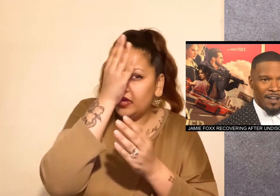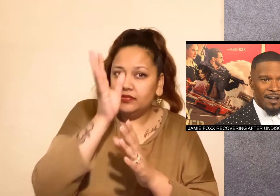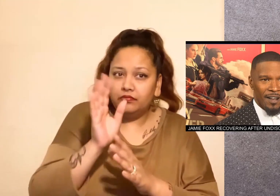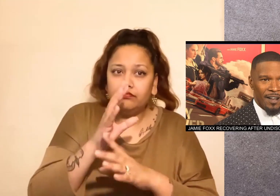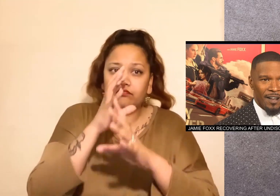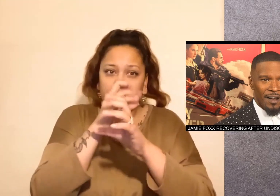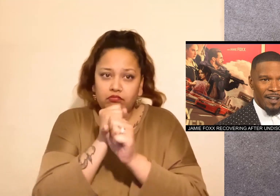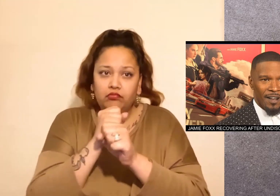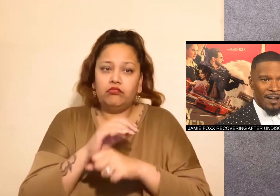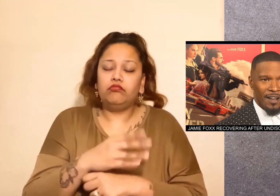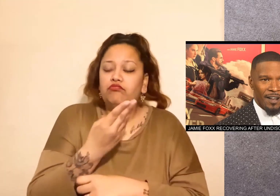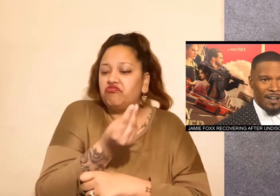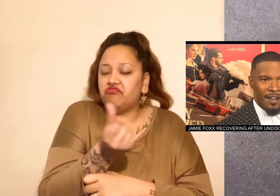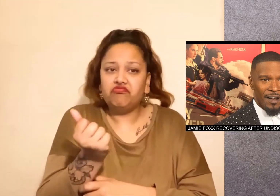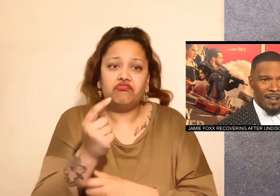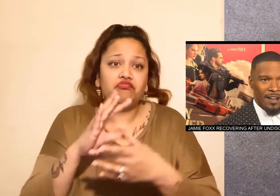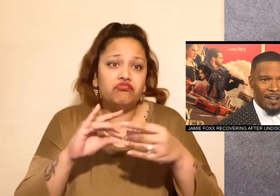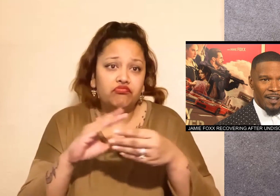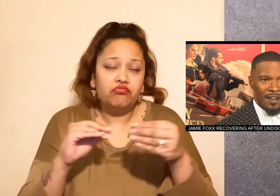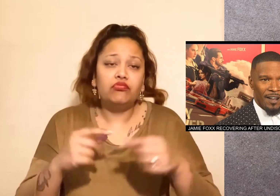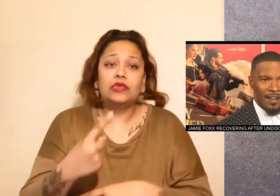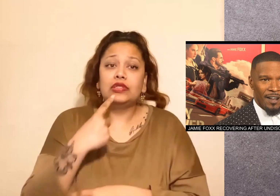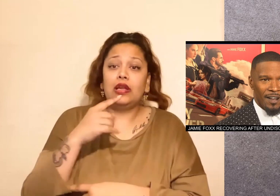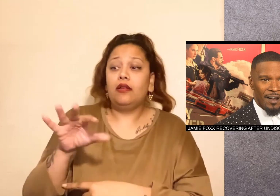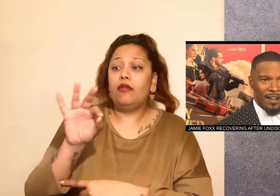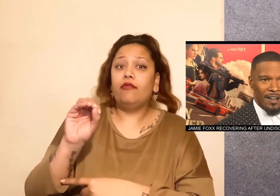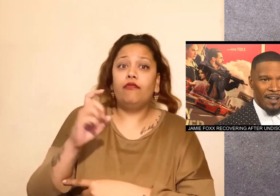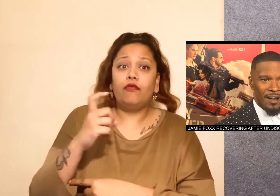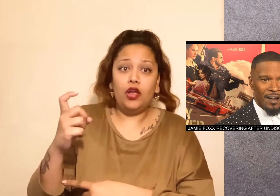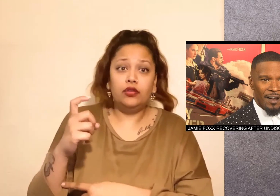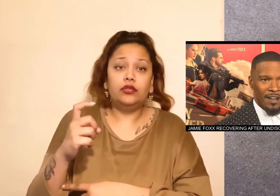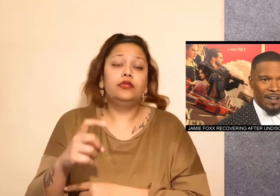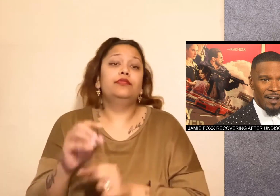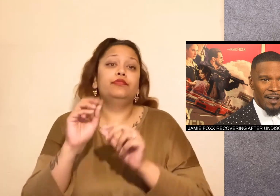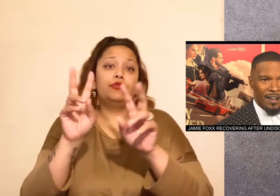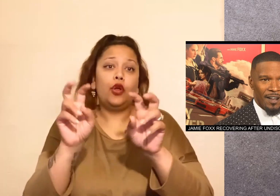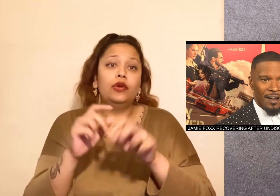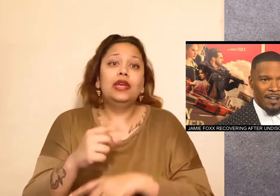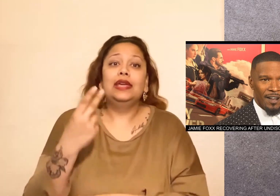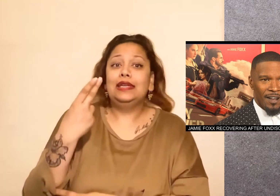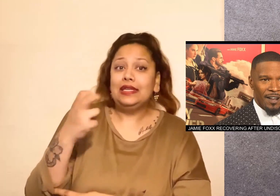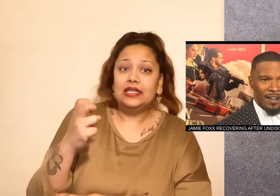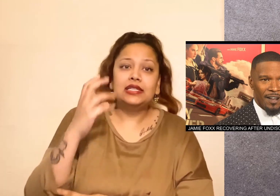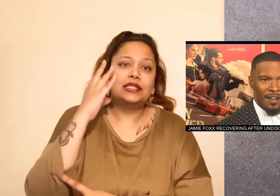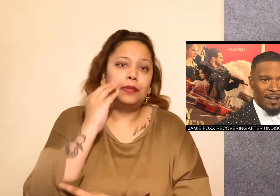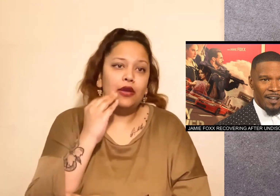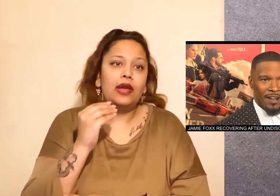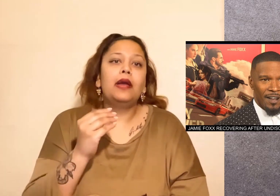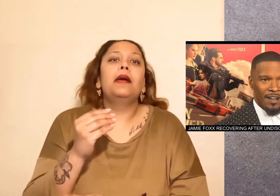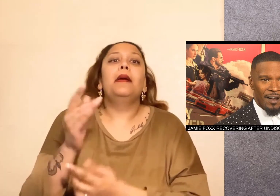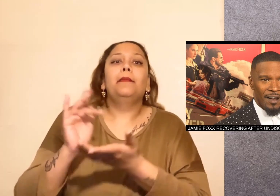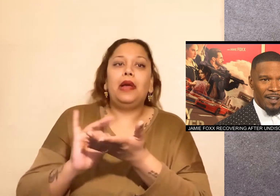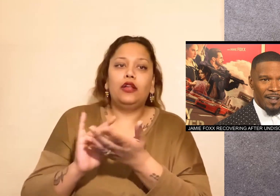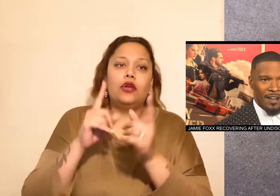she did not release many details only saying Foxx quote experienced a medical complication